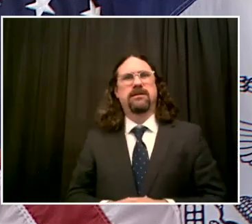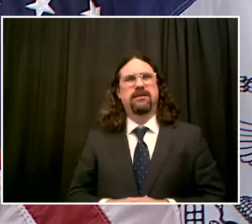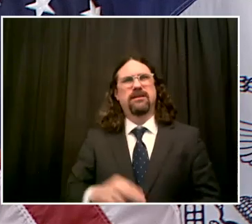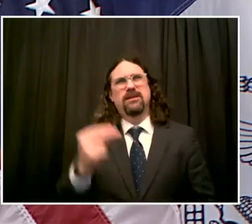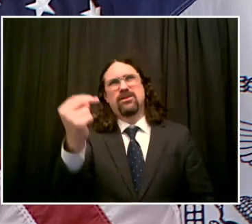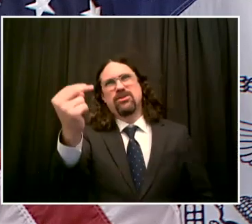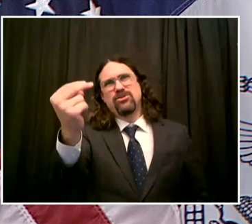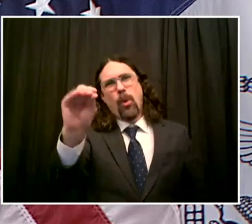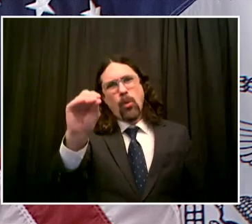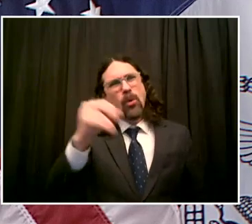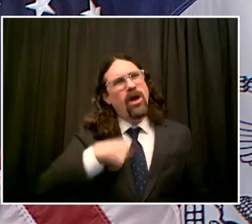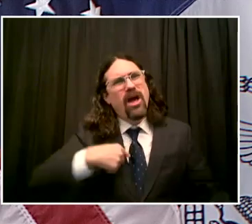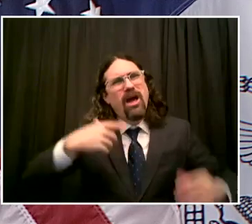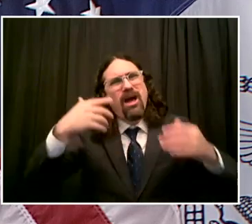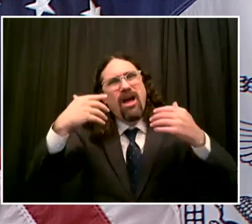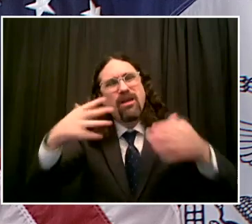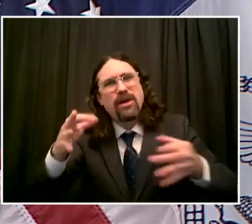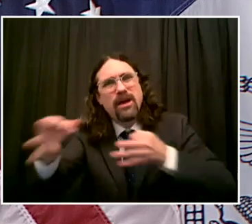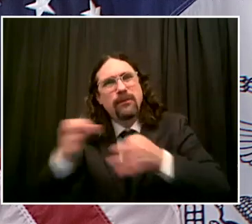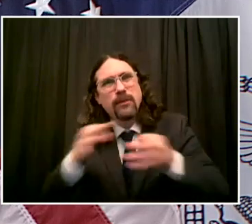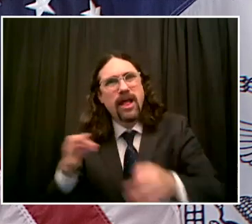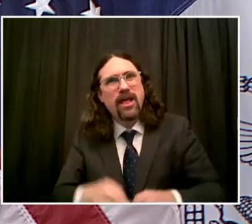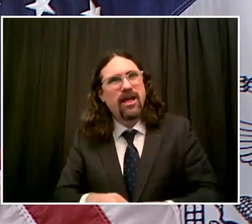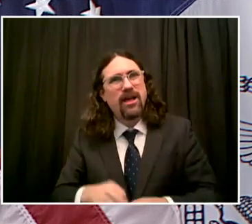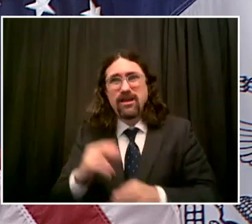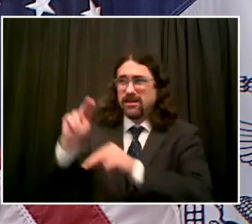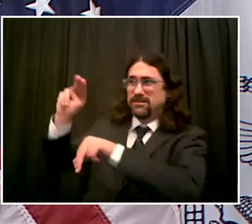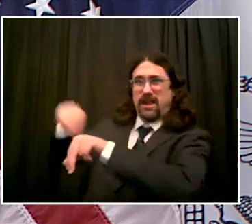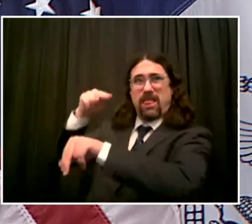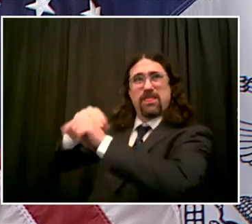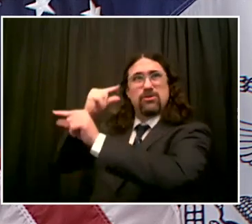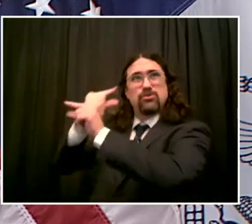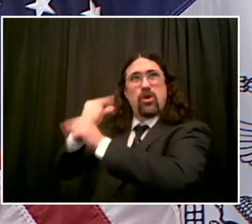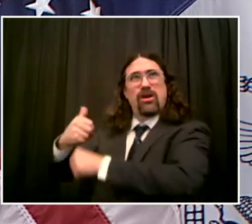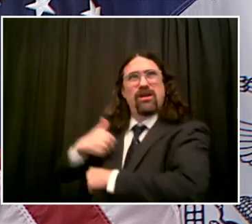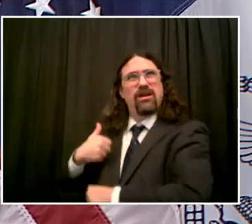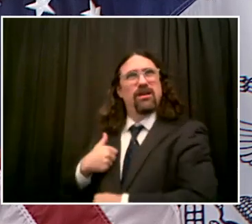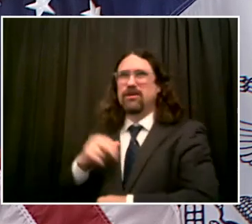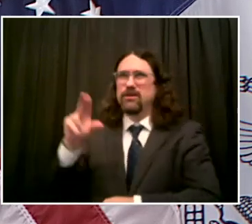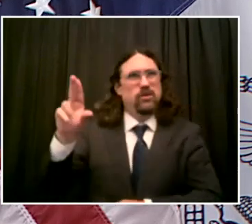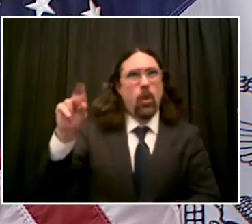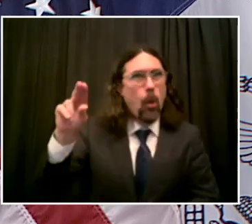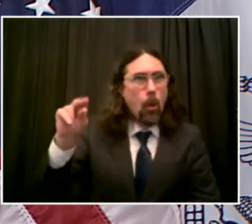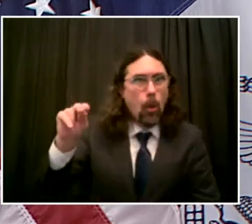YOU WANT TO TAKE THAT CHANCE IN WHICH CASE I WILL SAY YOU WILL